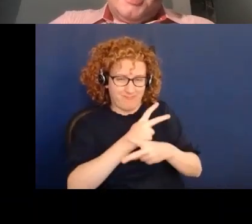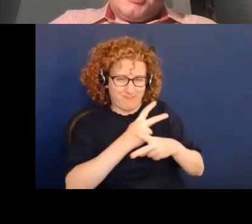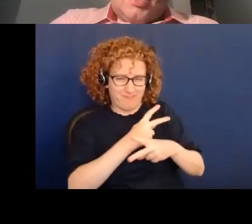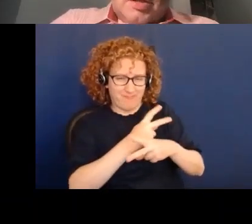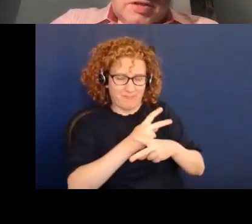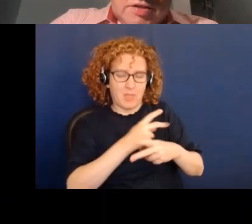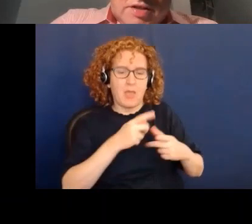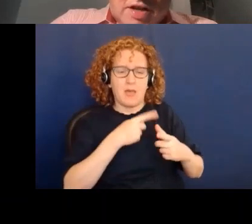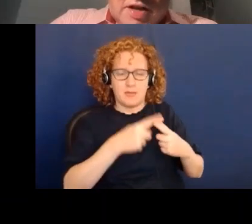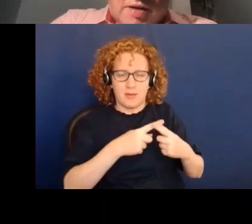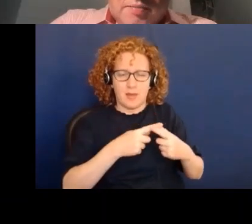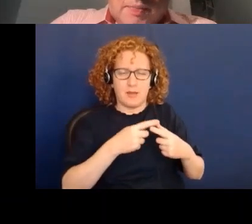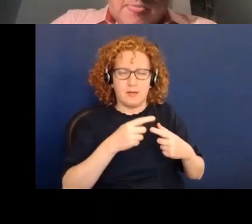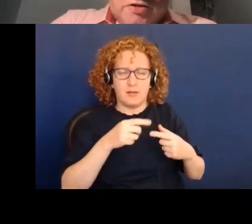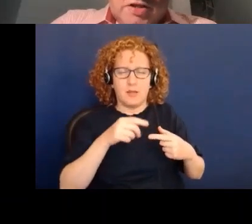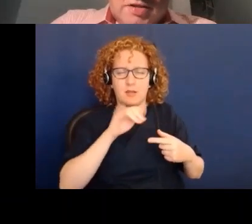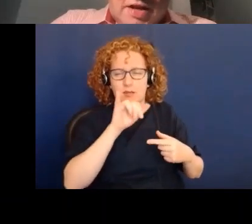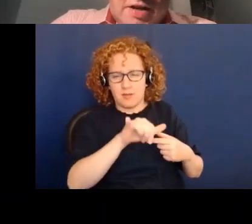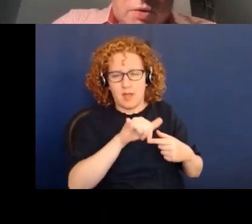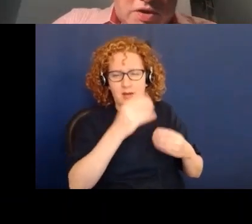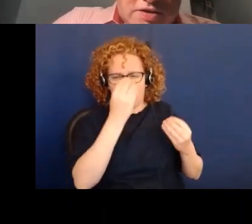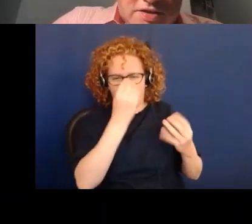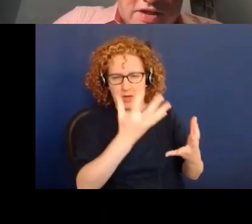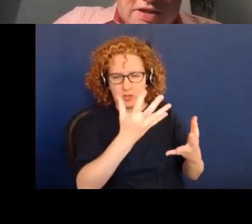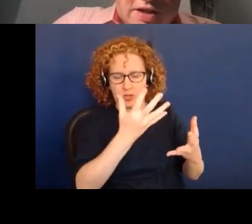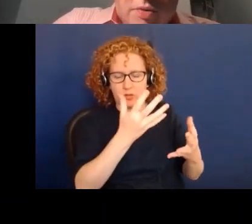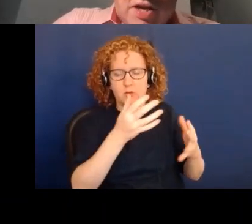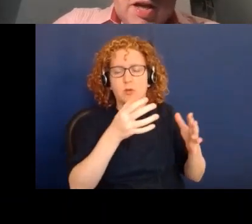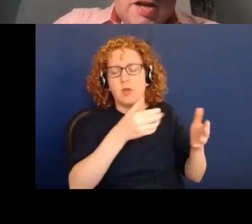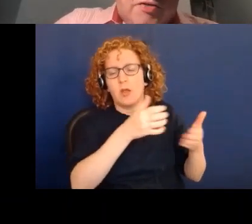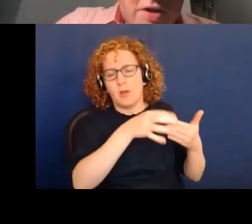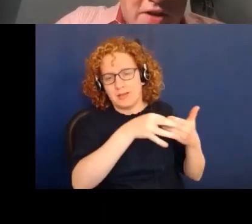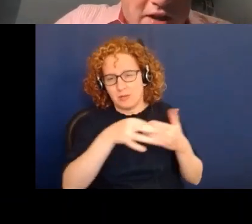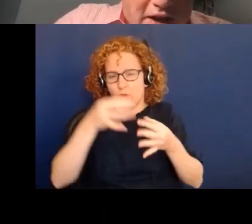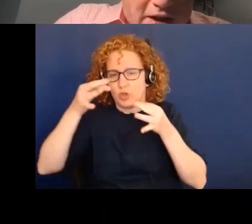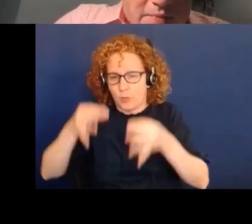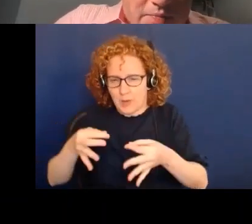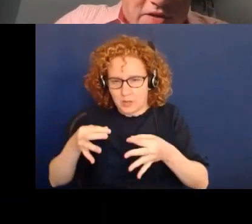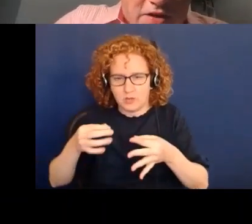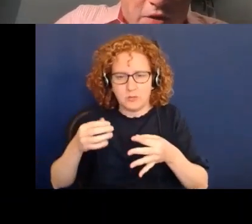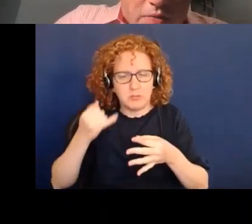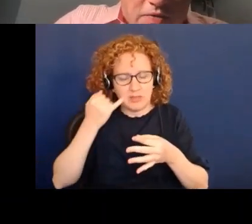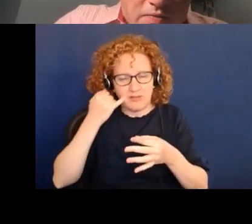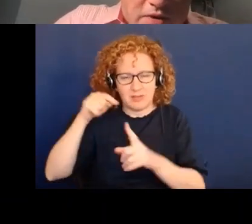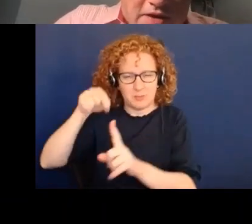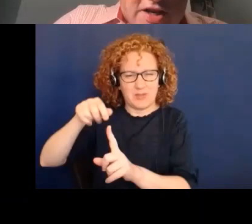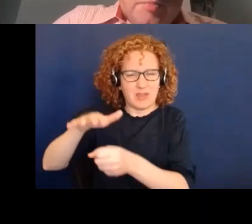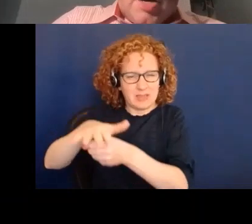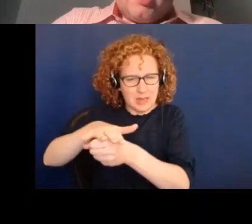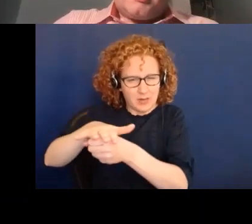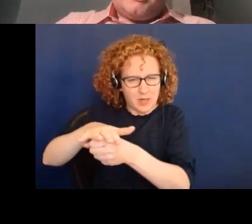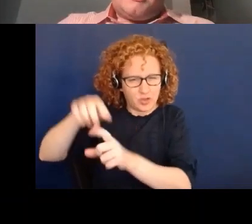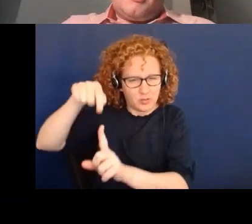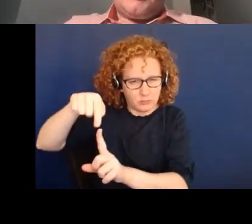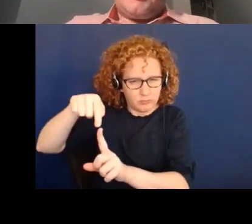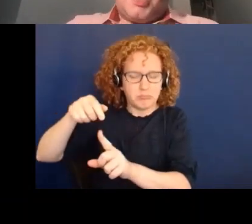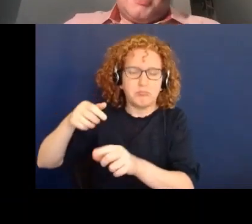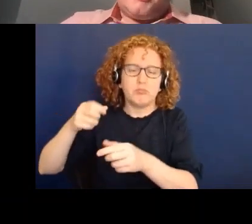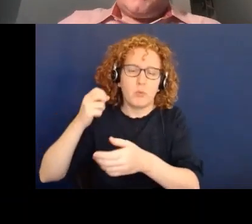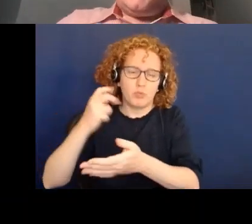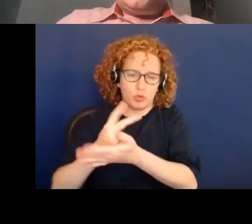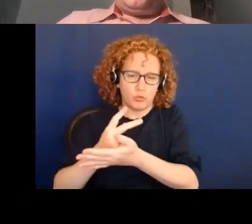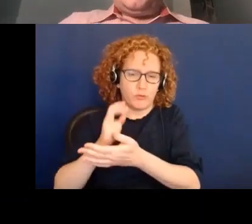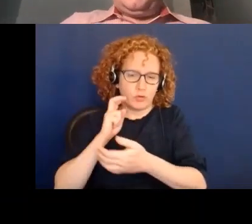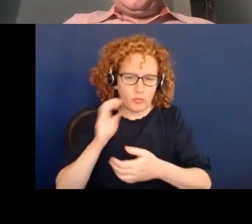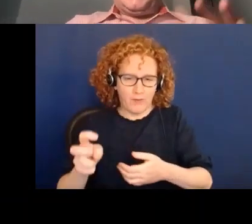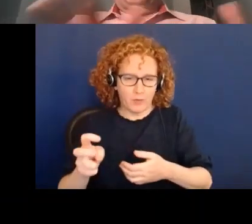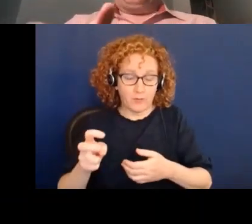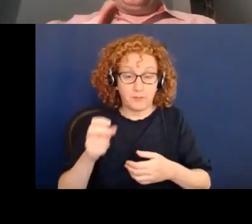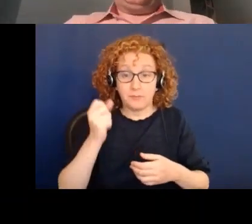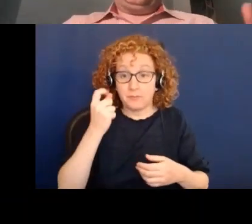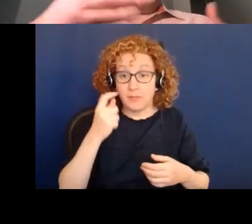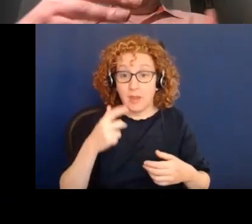so on this slide you can see that we have you know Denmark and Australia as allowable that's as